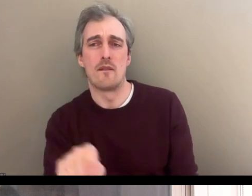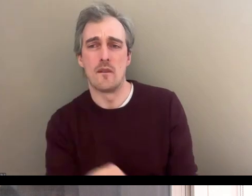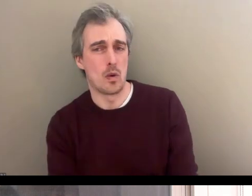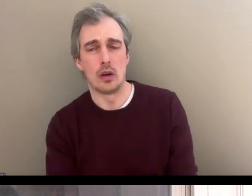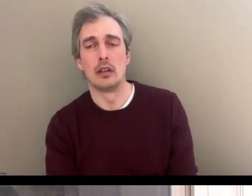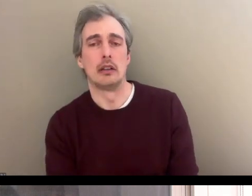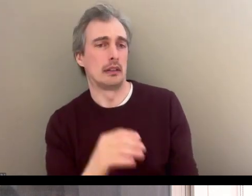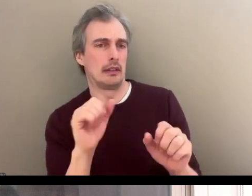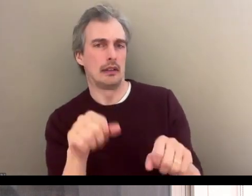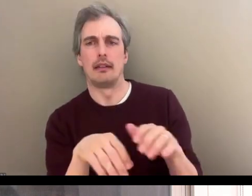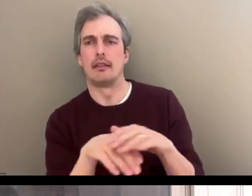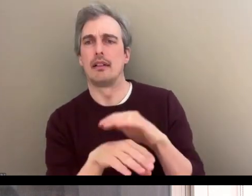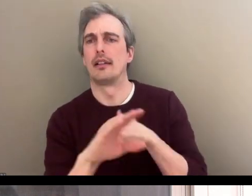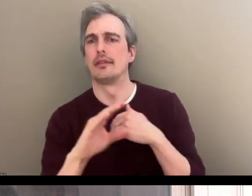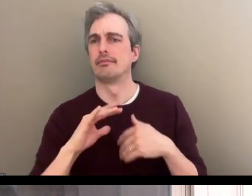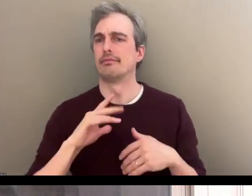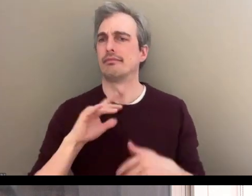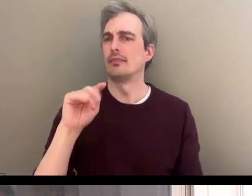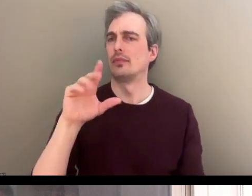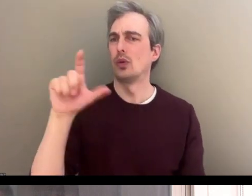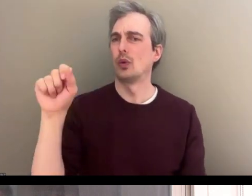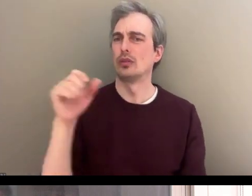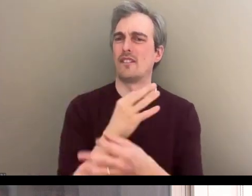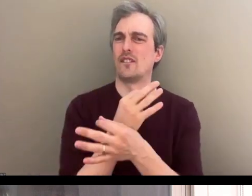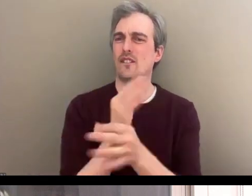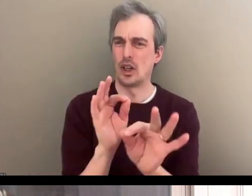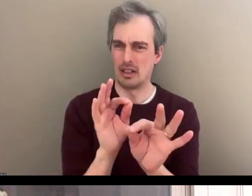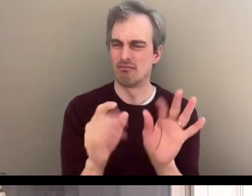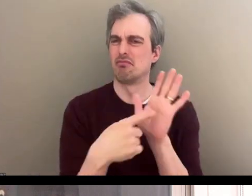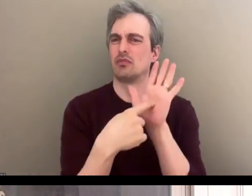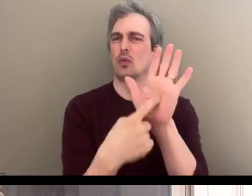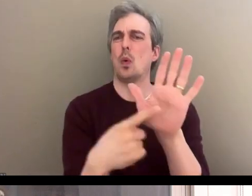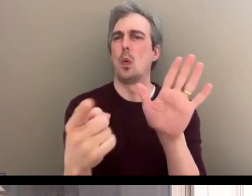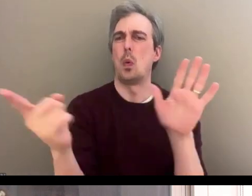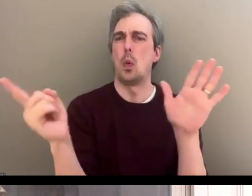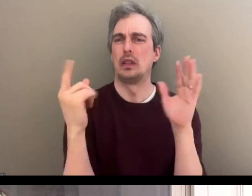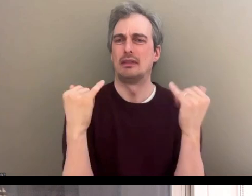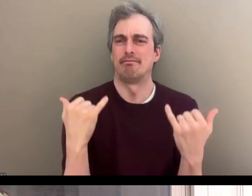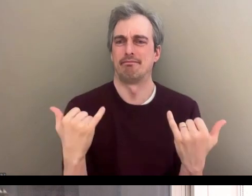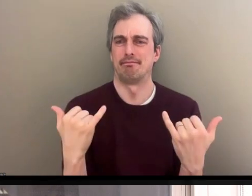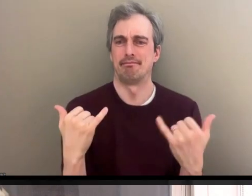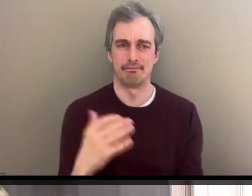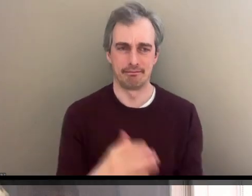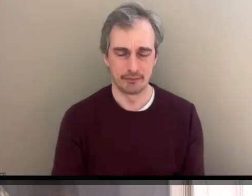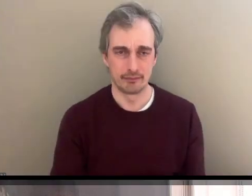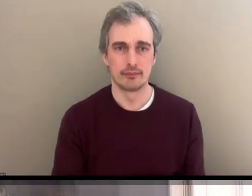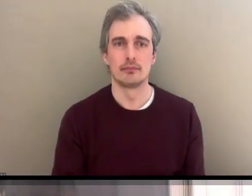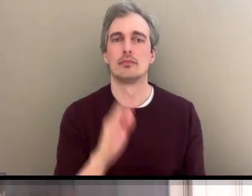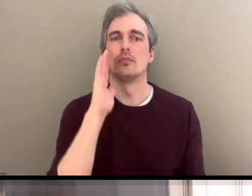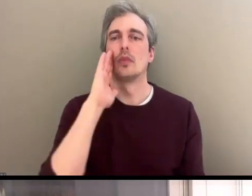So today's toolbox, today's agenda, we're going to discuss tooling available for three stages of development.